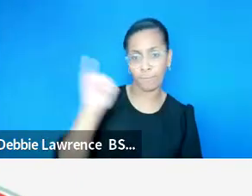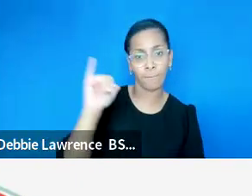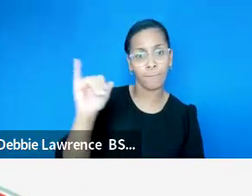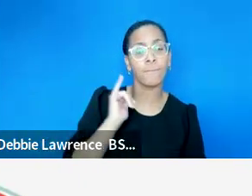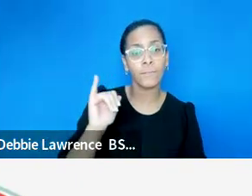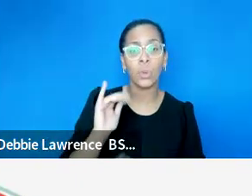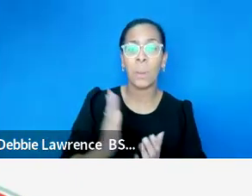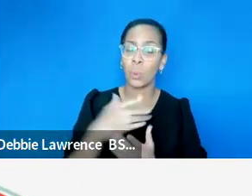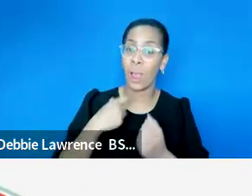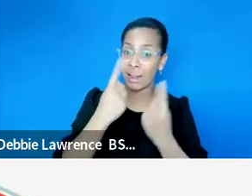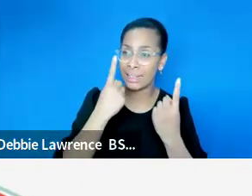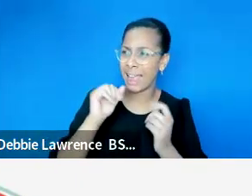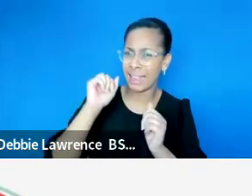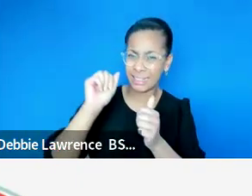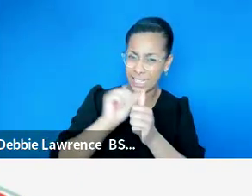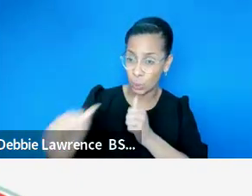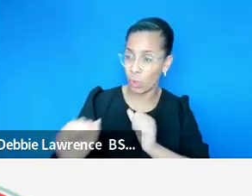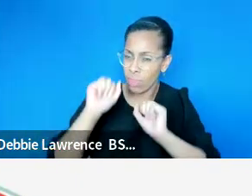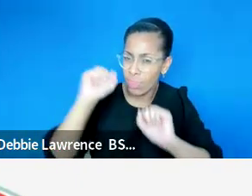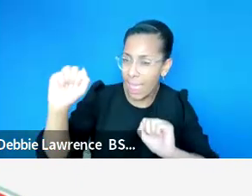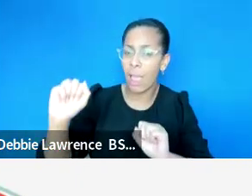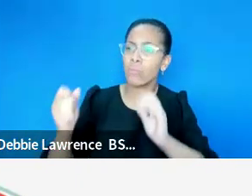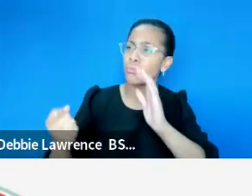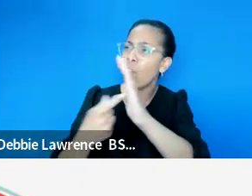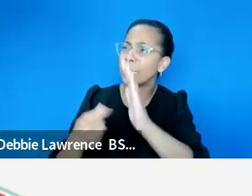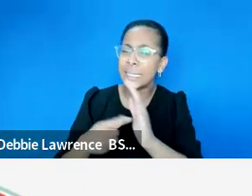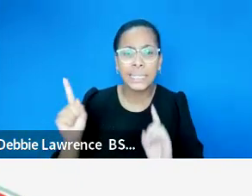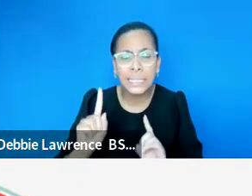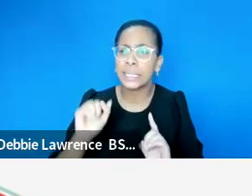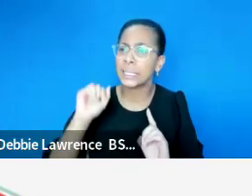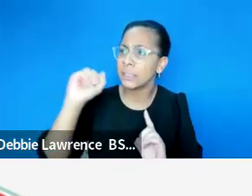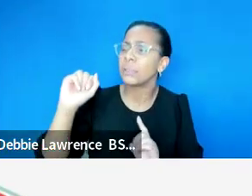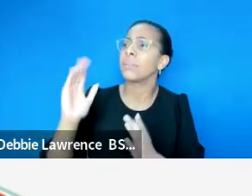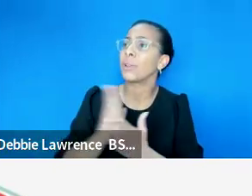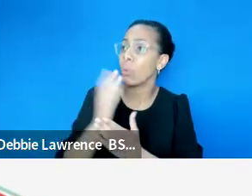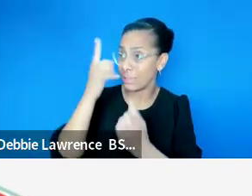strategy and priorities and making sure that there is a clear shared agenda between